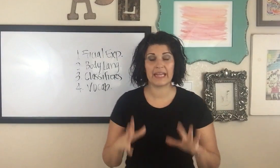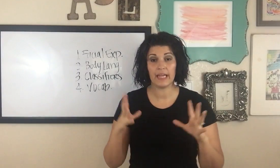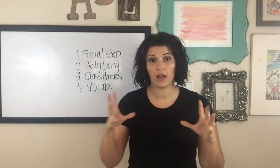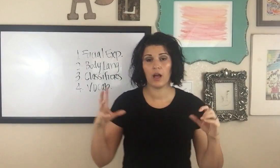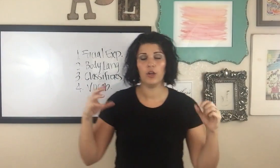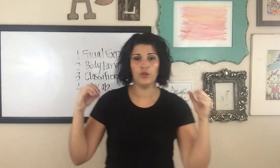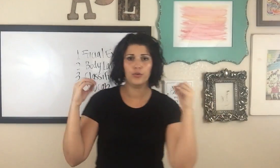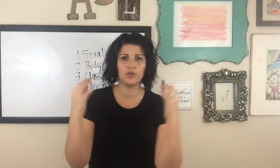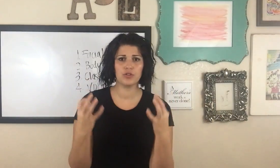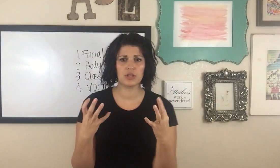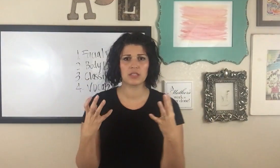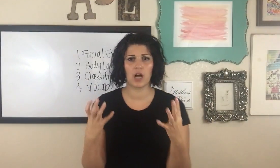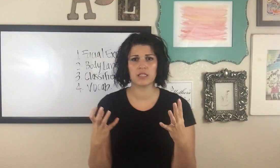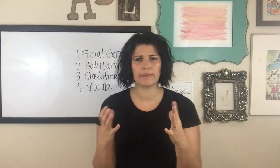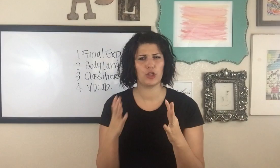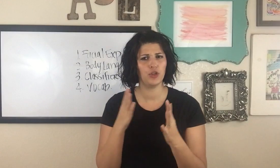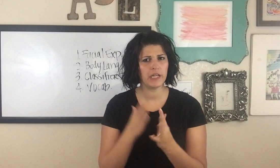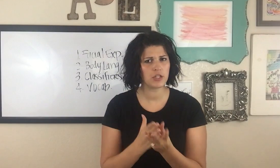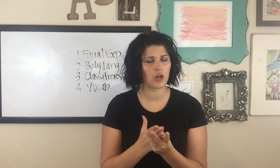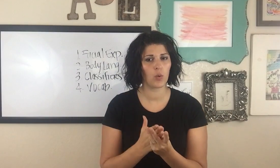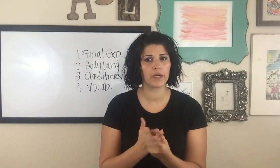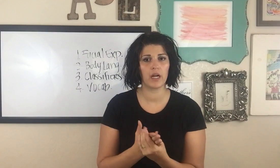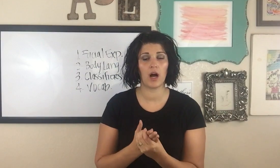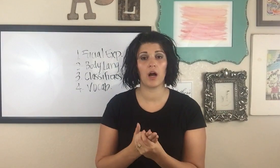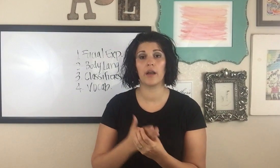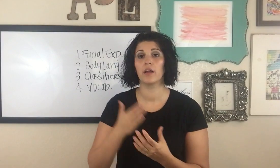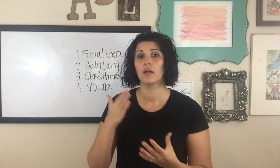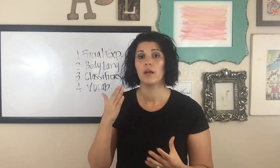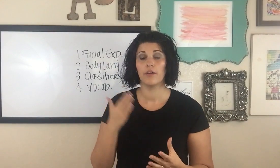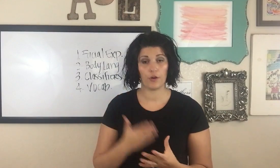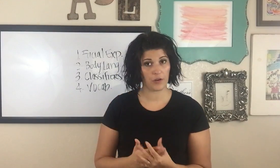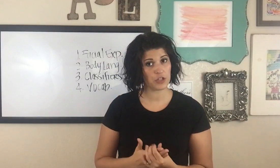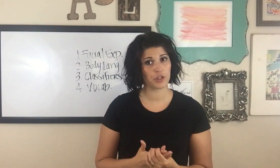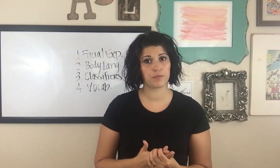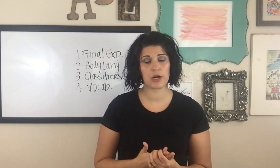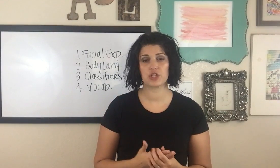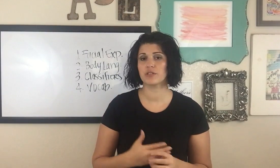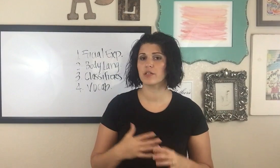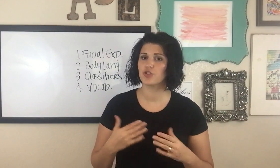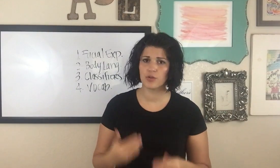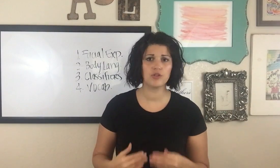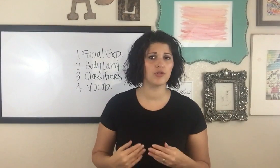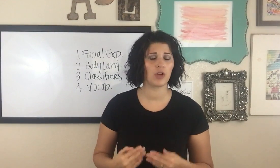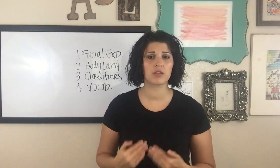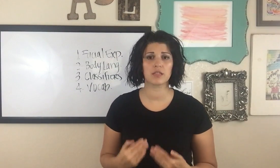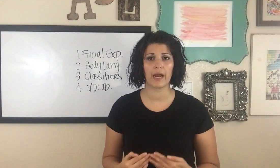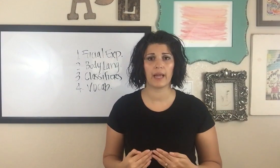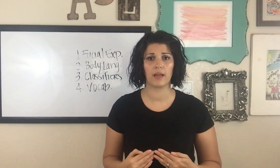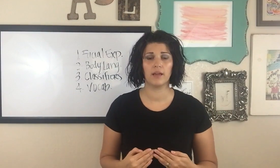To get you used to this concept in union, just start working on your facial expressions as soon as you start signing,